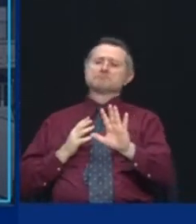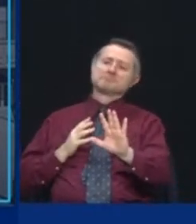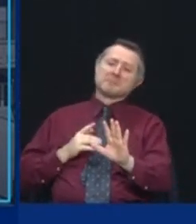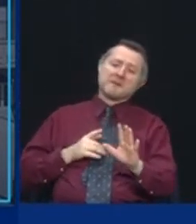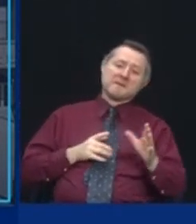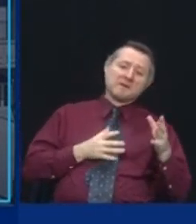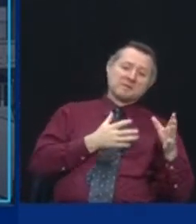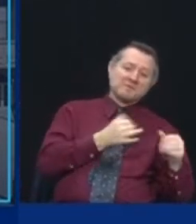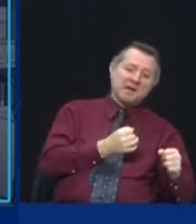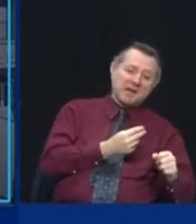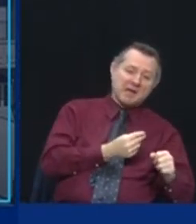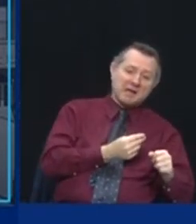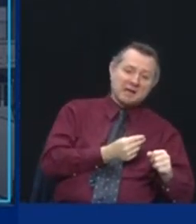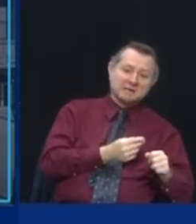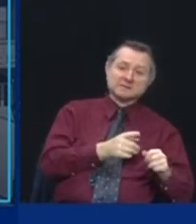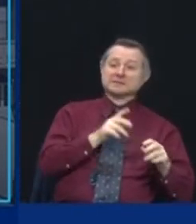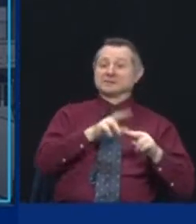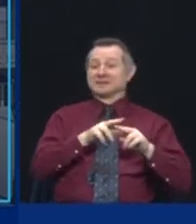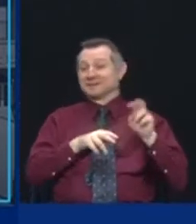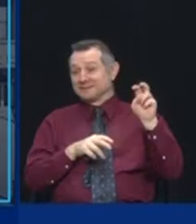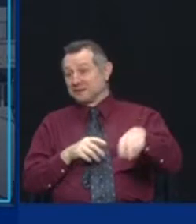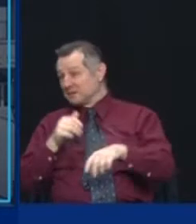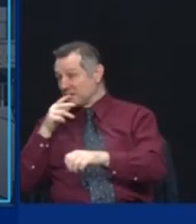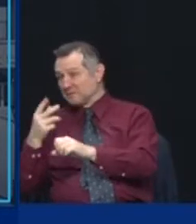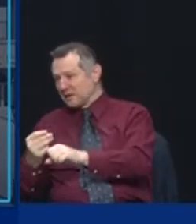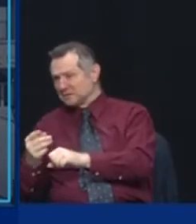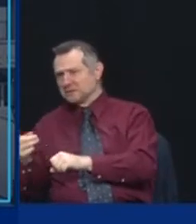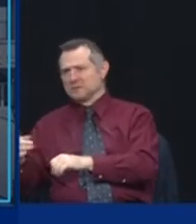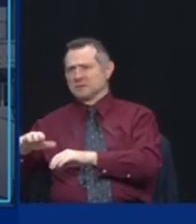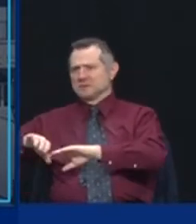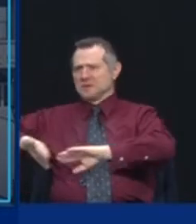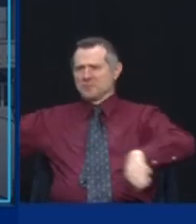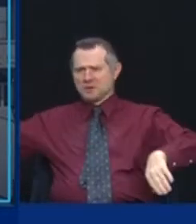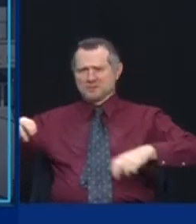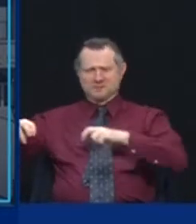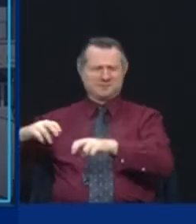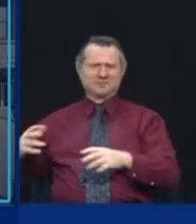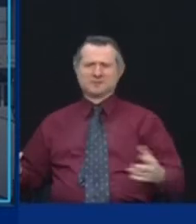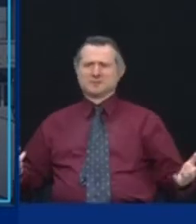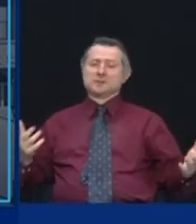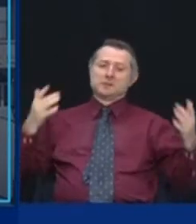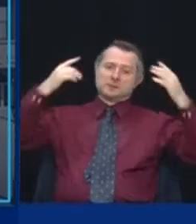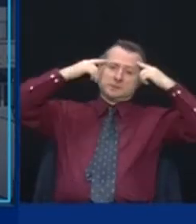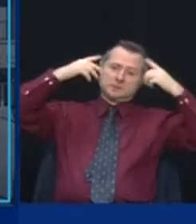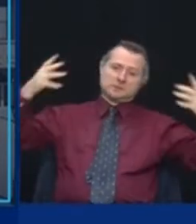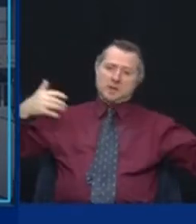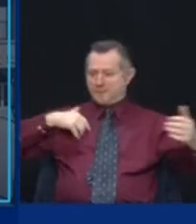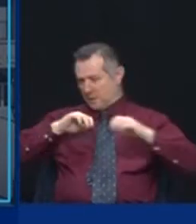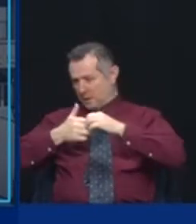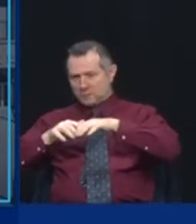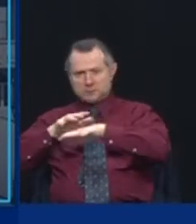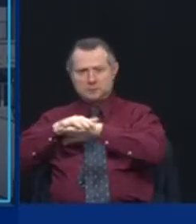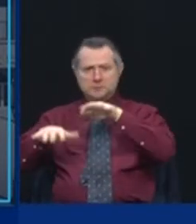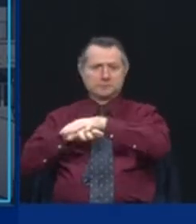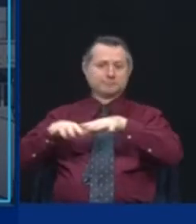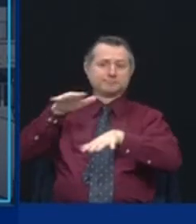MY HEART. IT'S A PAIN IN THE NECK TO OPERATE THIS VACCINATED AND UNVACCINATED.